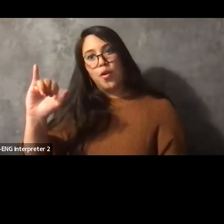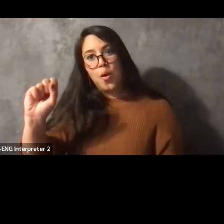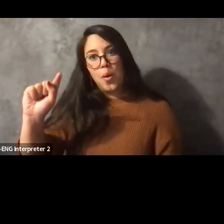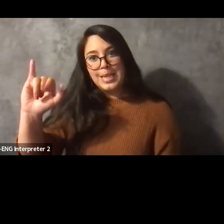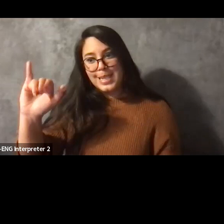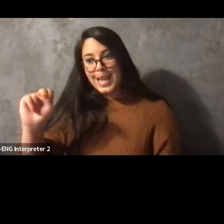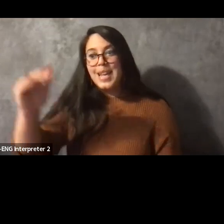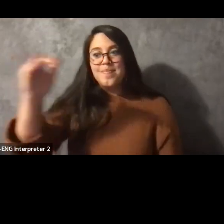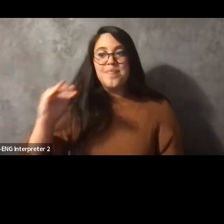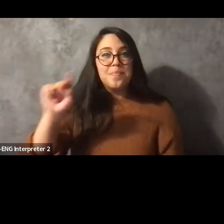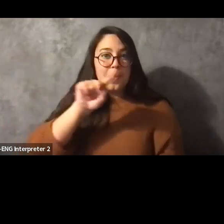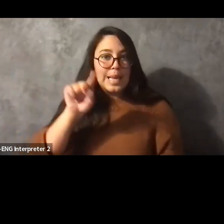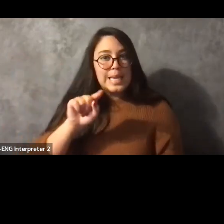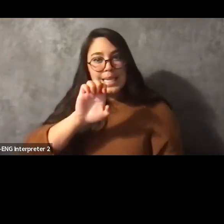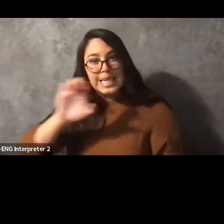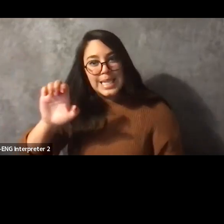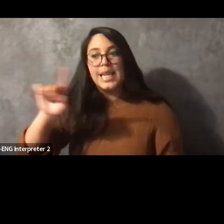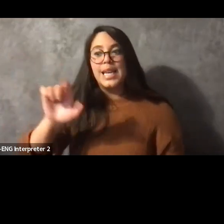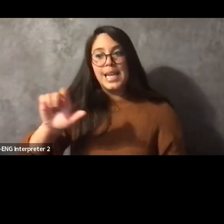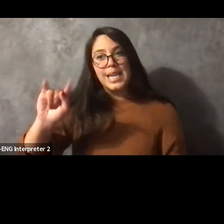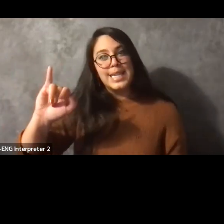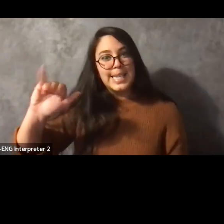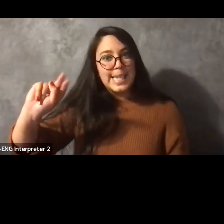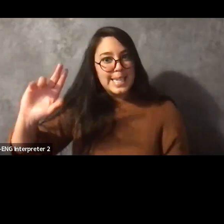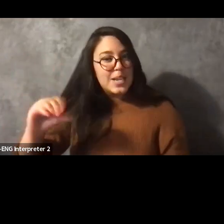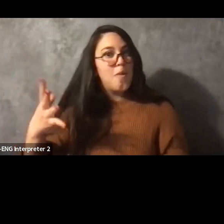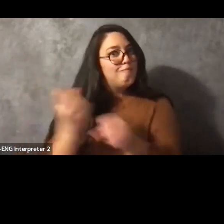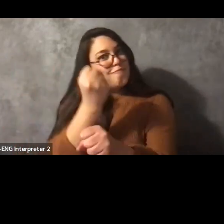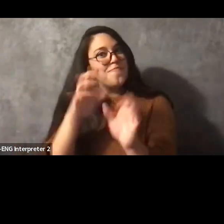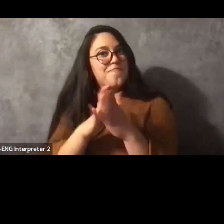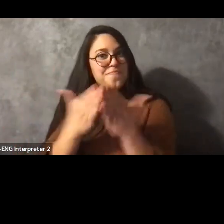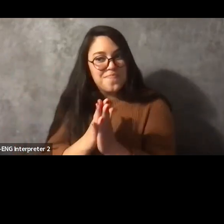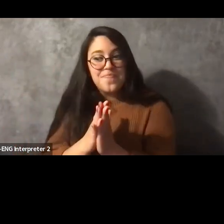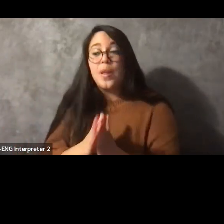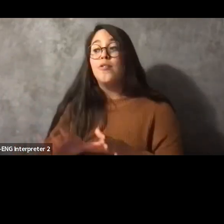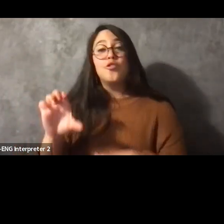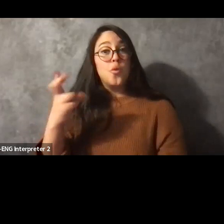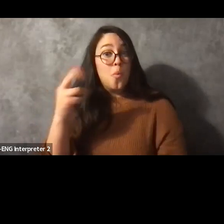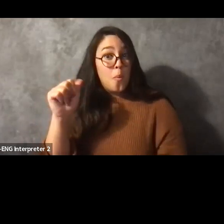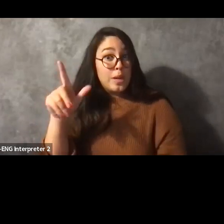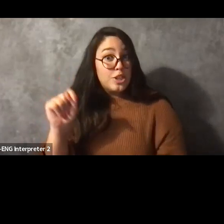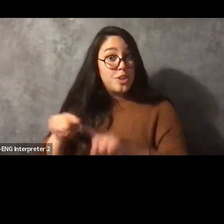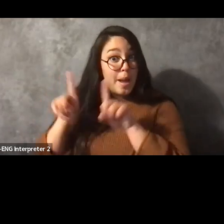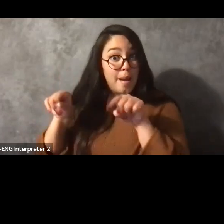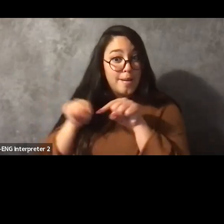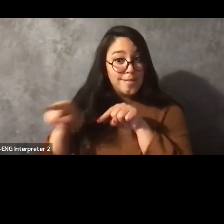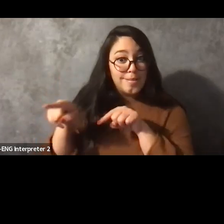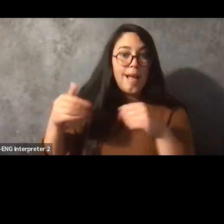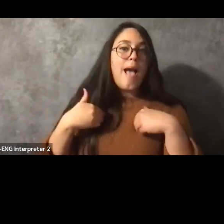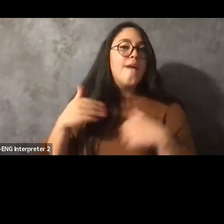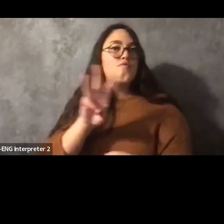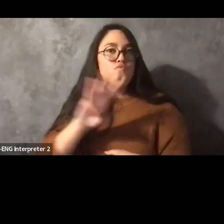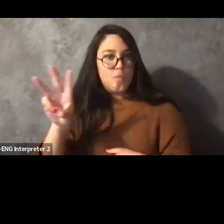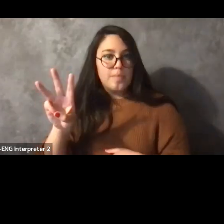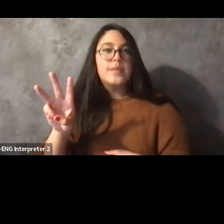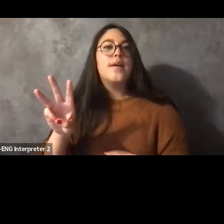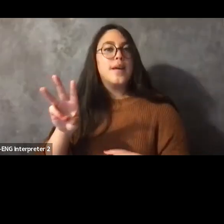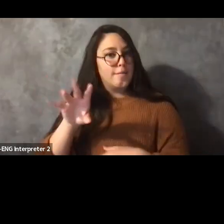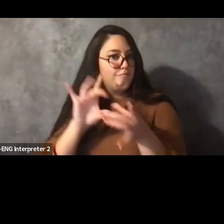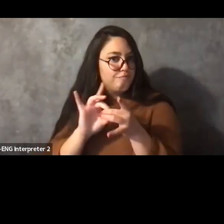And in the chat is a link to enter your information including the format